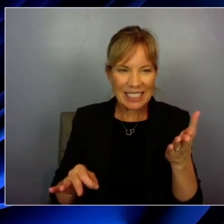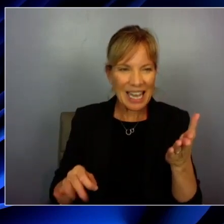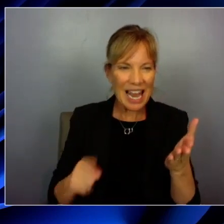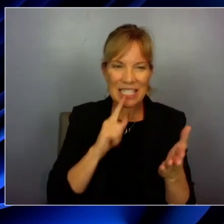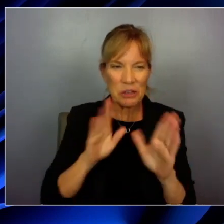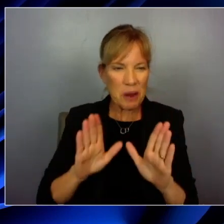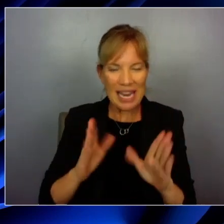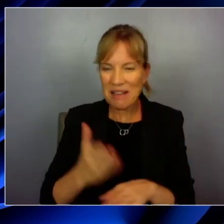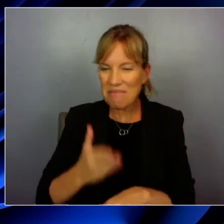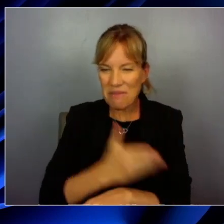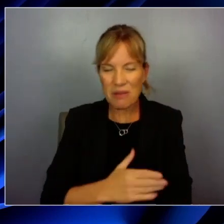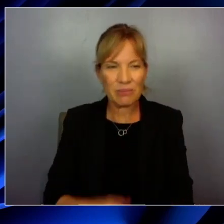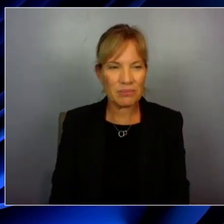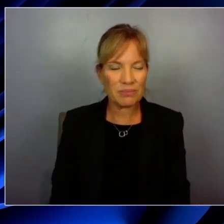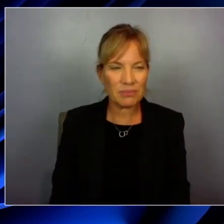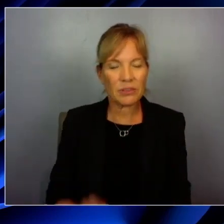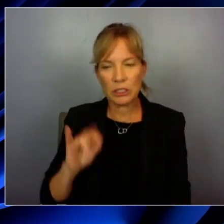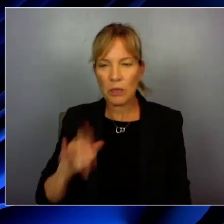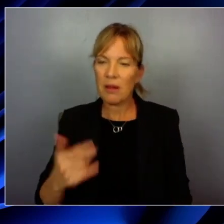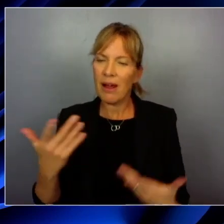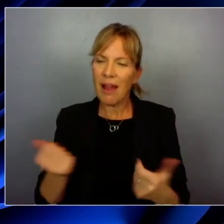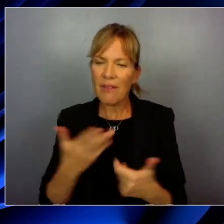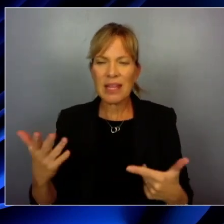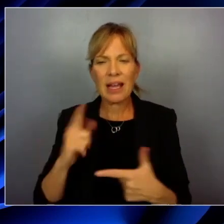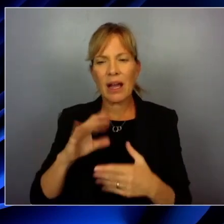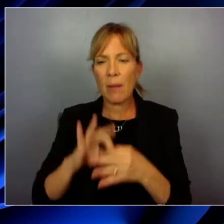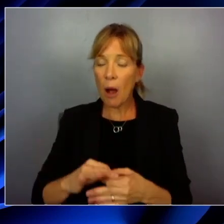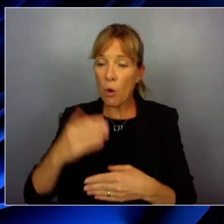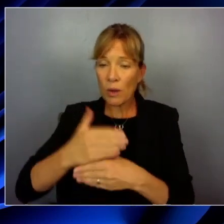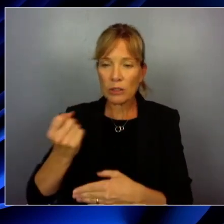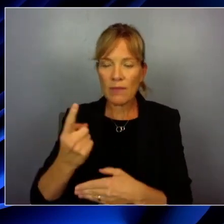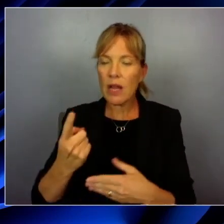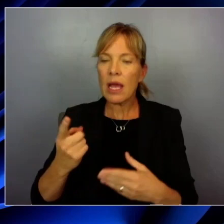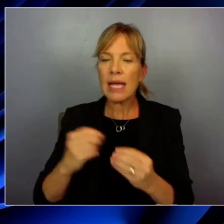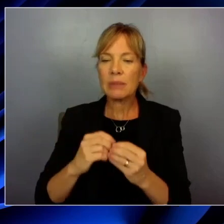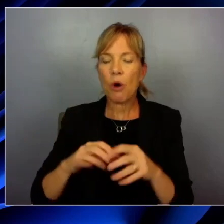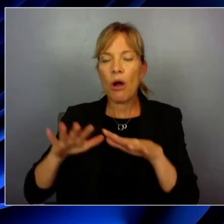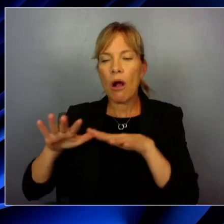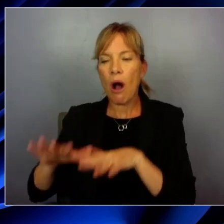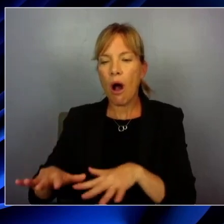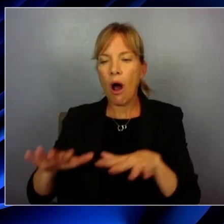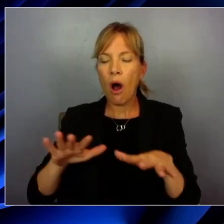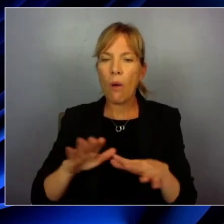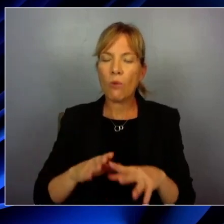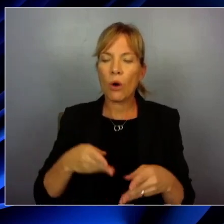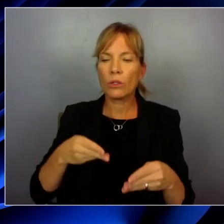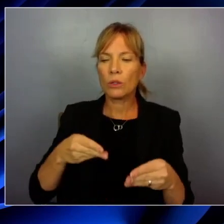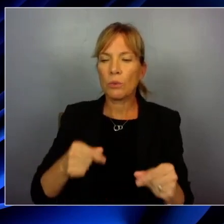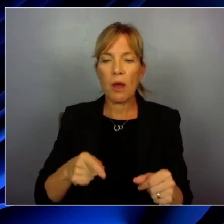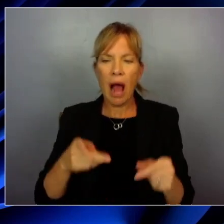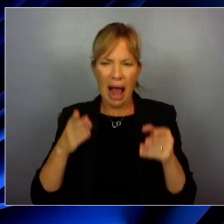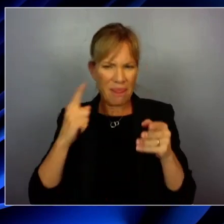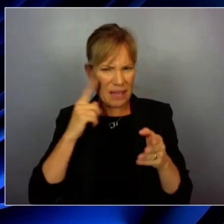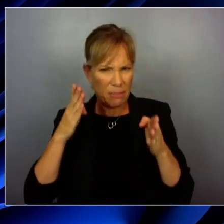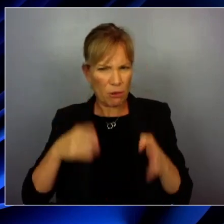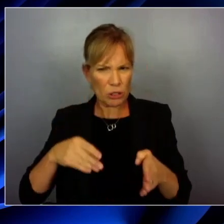Yeah, everything about Windows 11. It's calming and soothing, right? And I think this is a person walking with the surfboard and their left hand